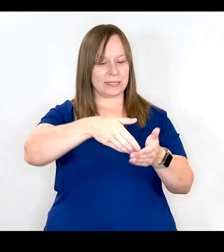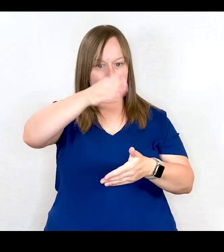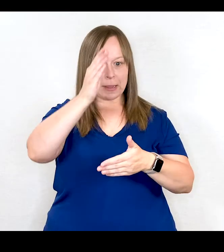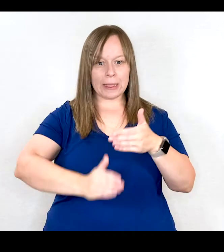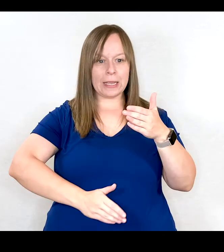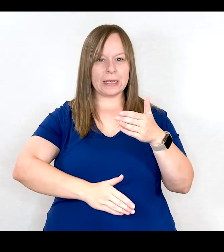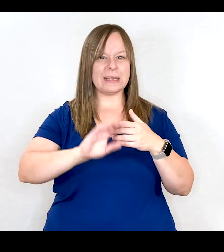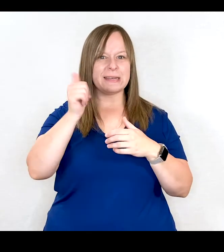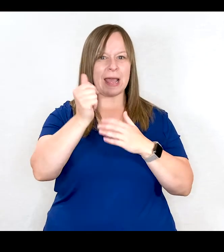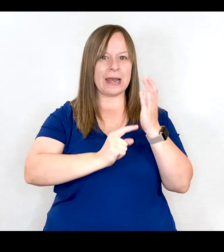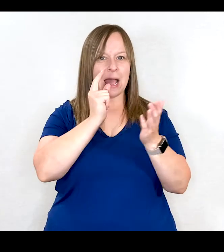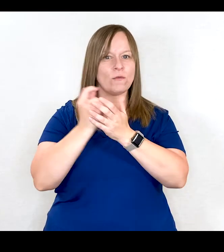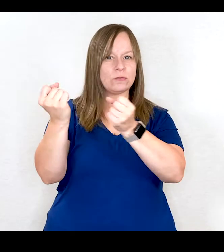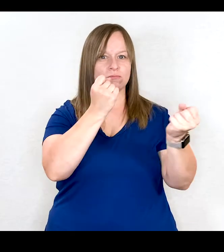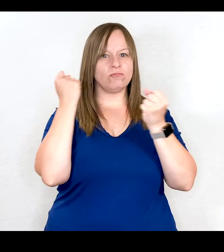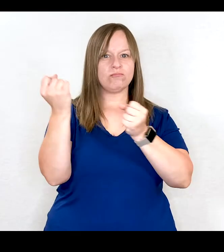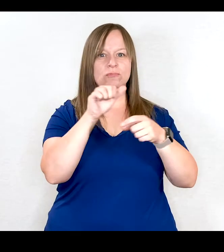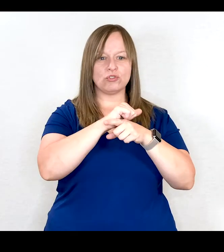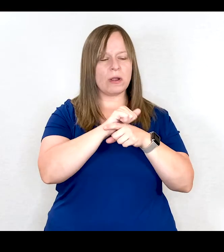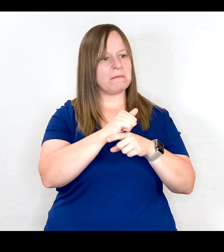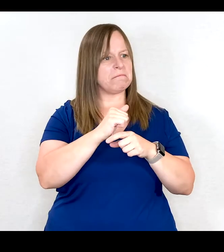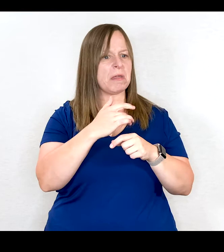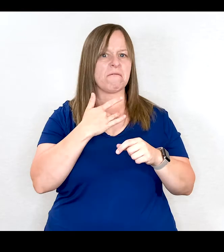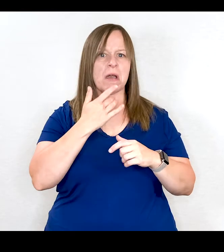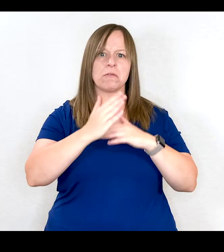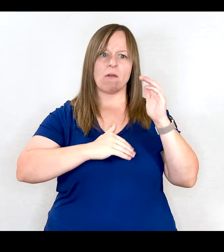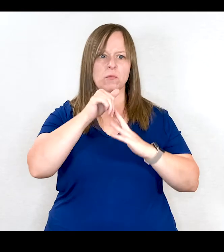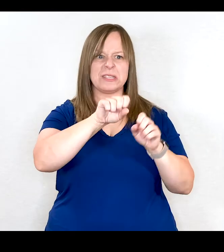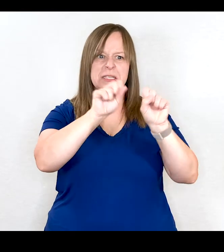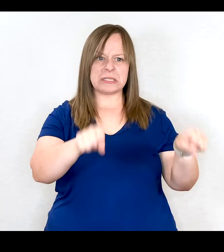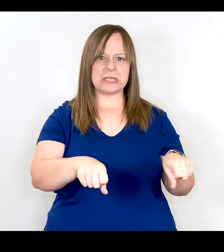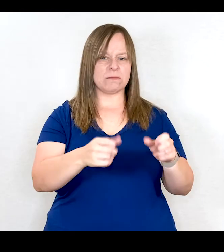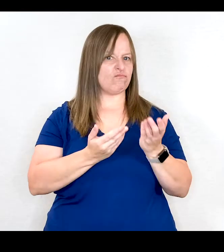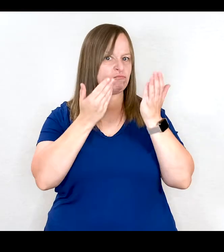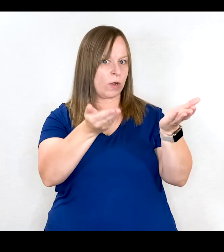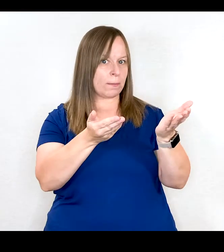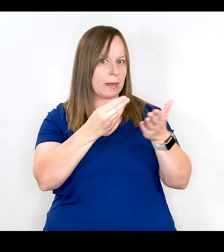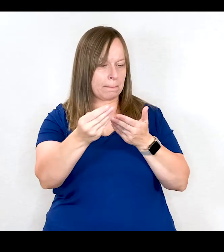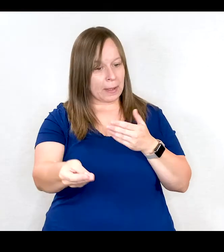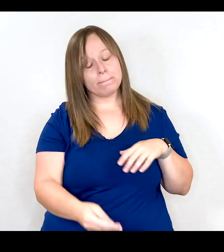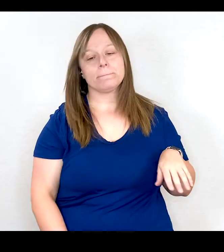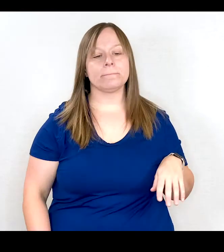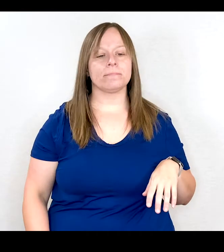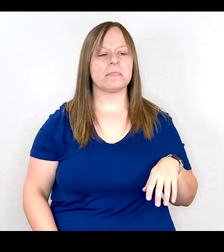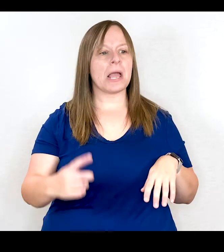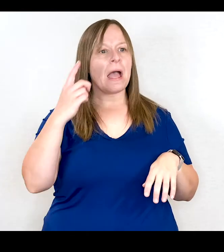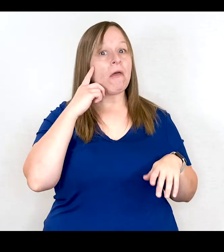I had completed almost 10 hours of driver training and I felt comfortable with the system that they were recommending I buy.